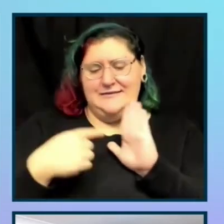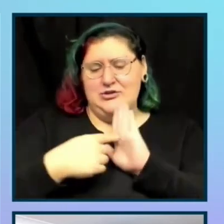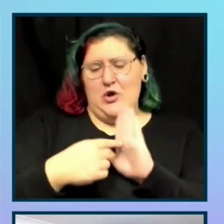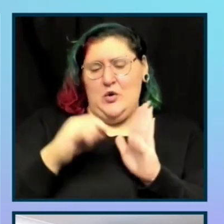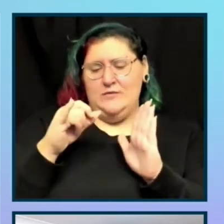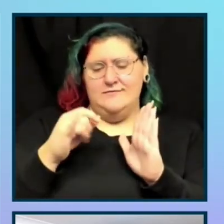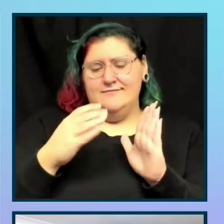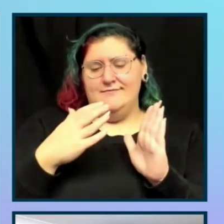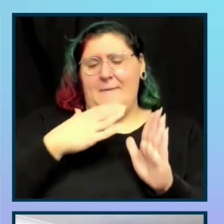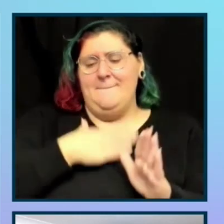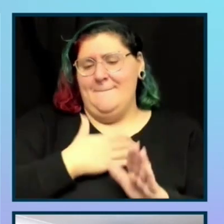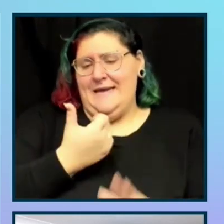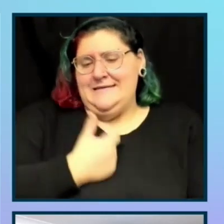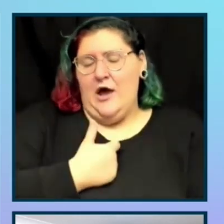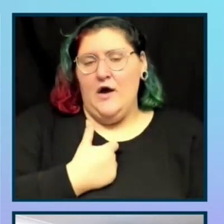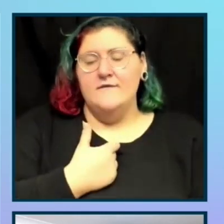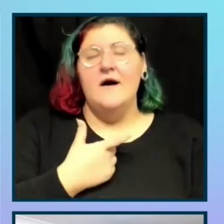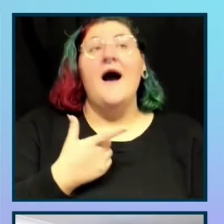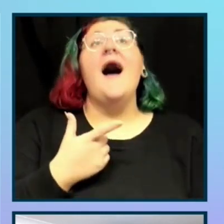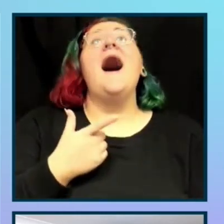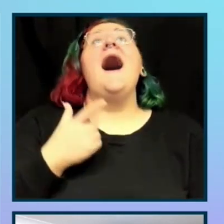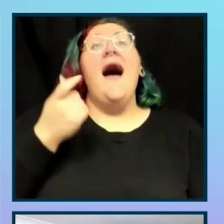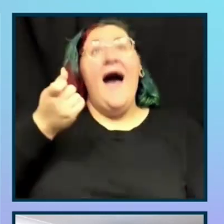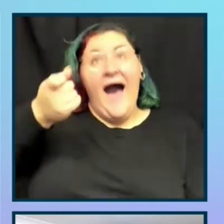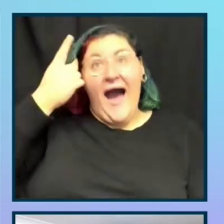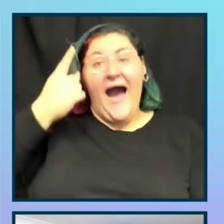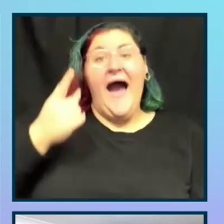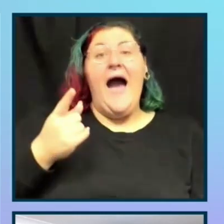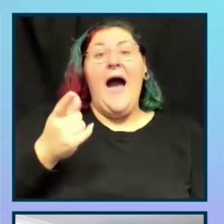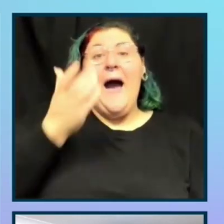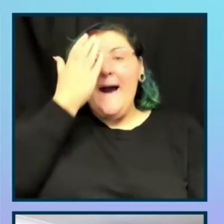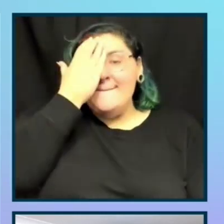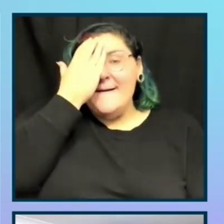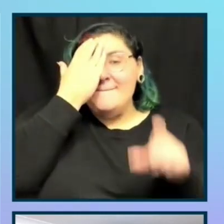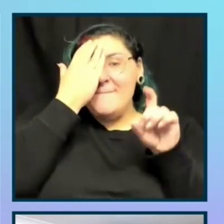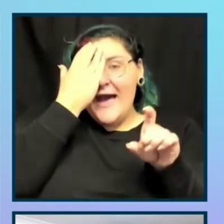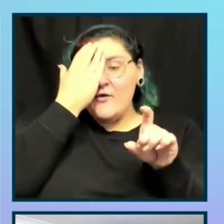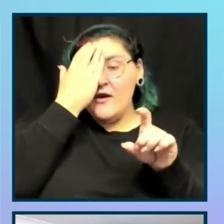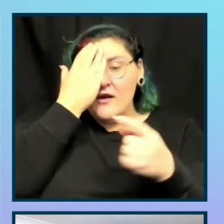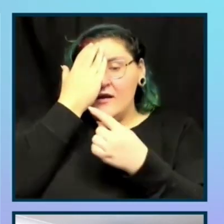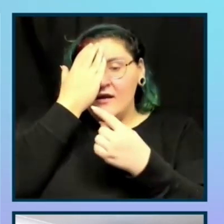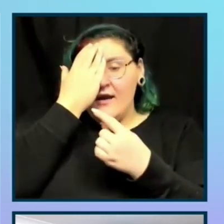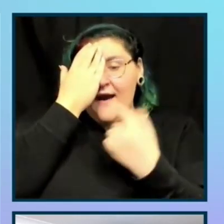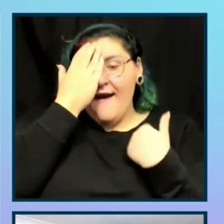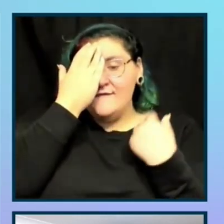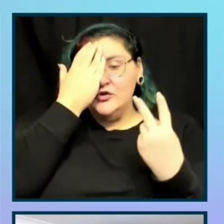I'm a pirate with that, I patch over both eyes. And from there it kind of worked,